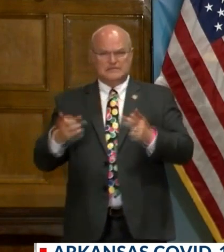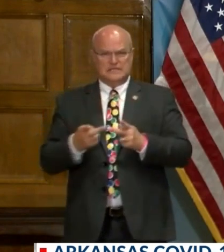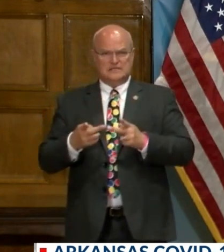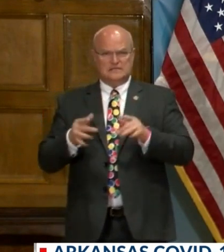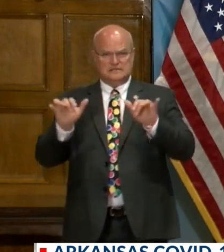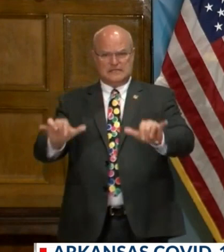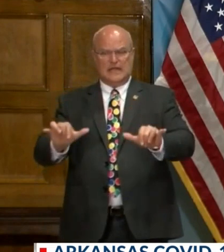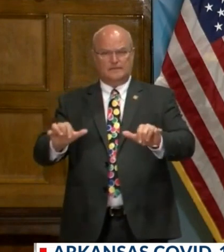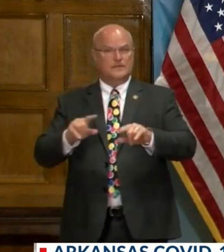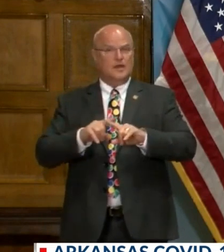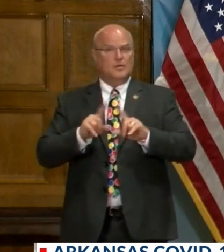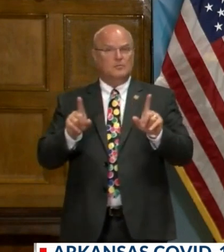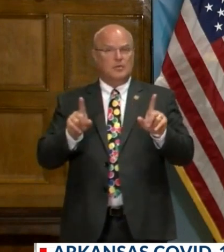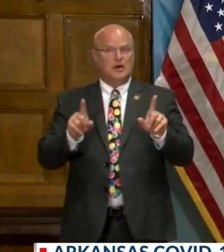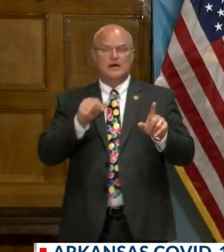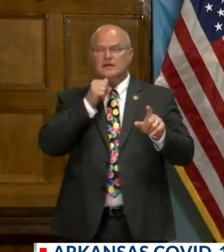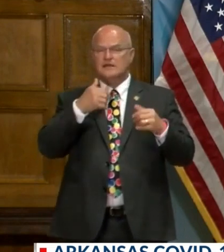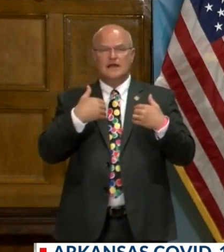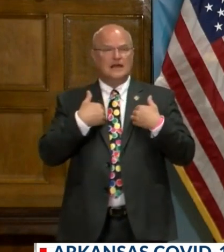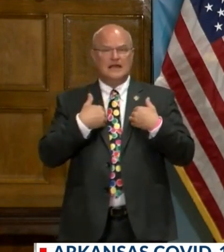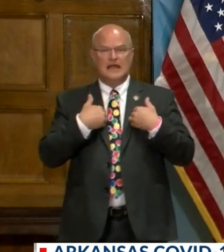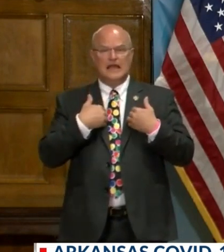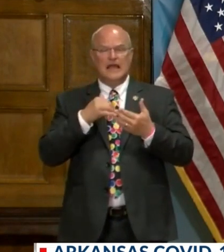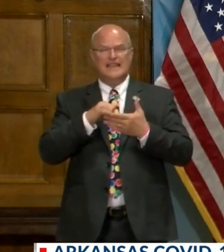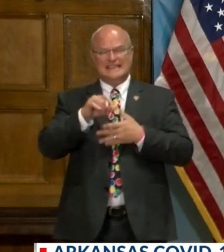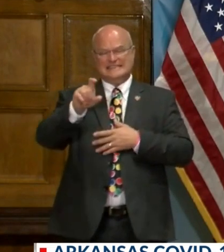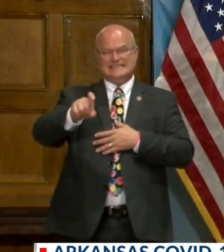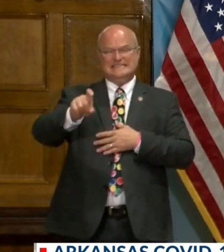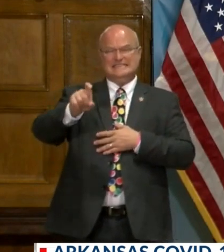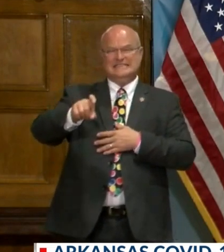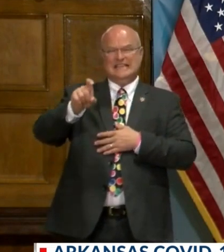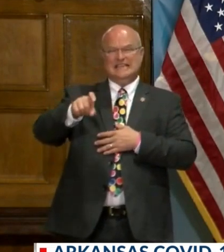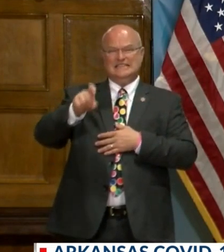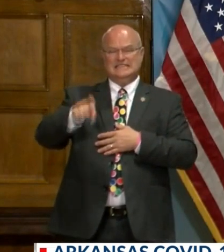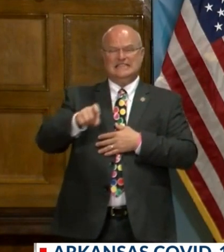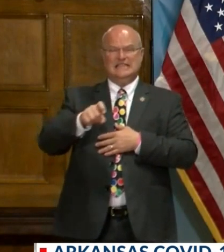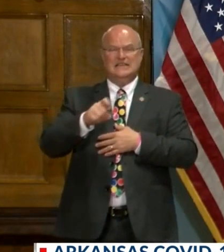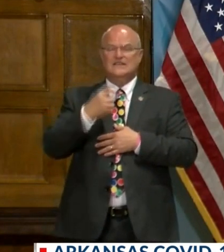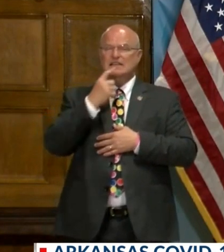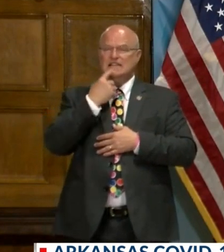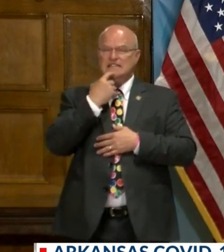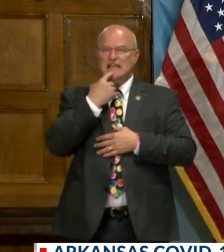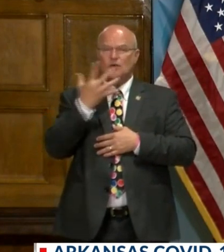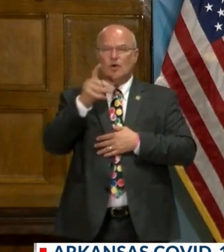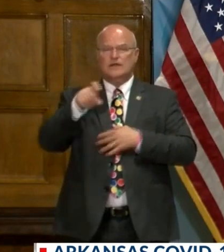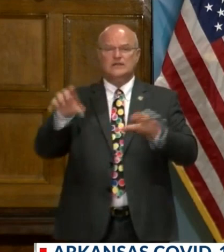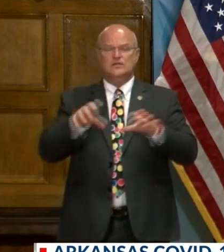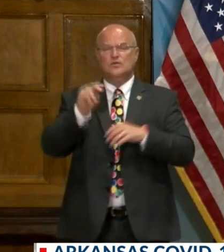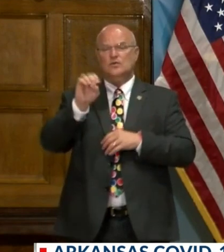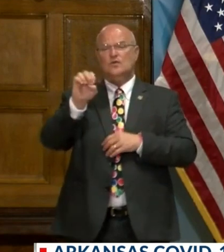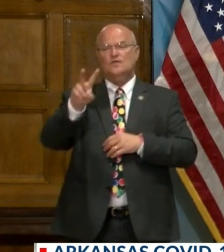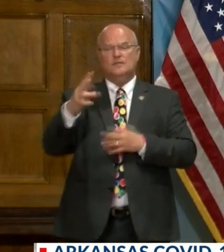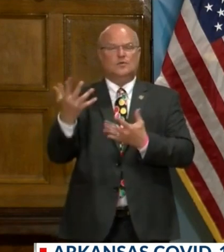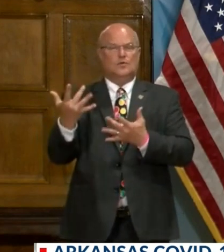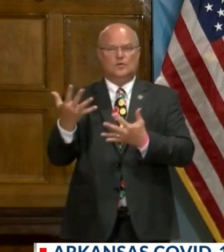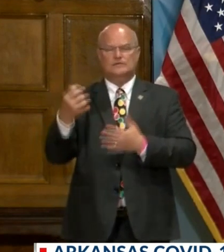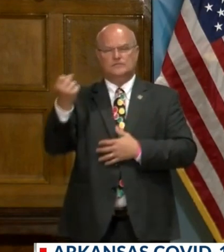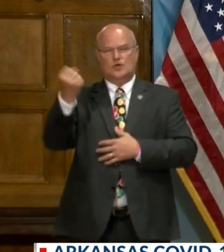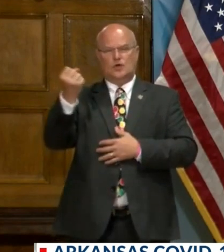ASKING ME QUESTIONS ABOUT WHAT HAPPENED TO SPECIAL ELECTIONS AND MY POSITION HAD NOT CHANGED BUT WE JUST HAVEN'T HAD THE